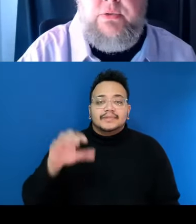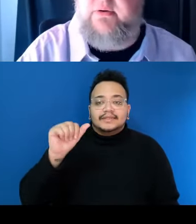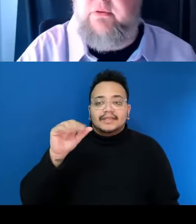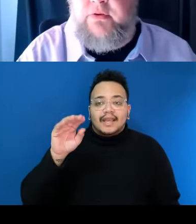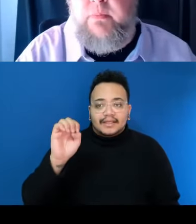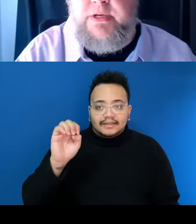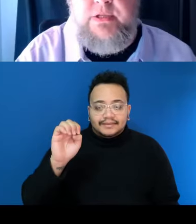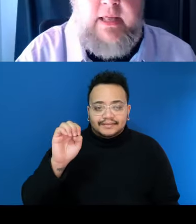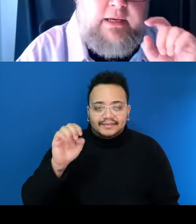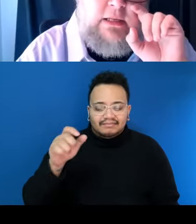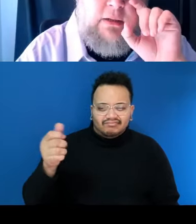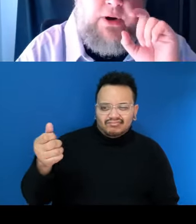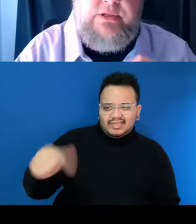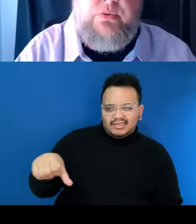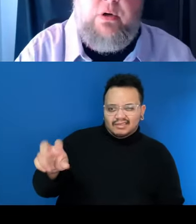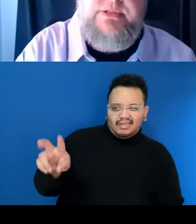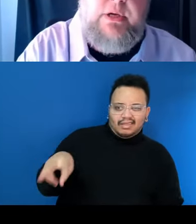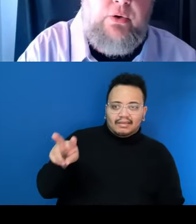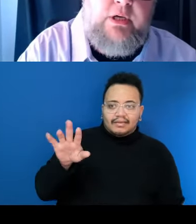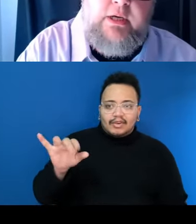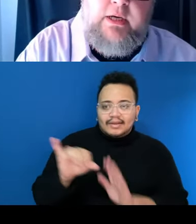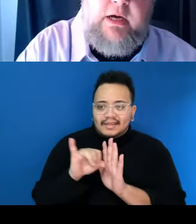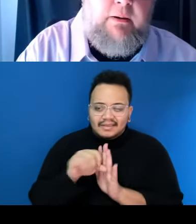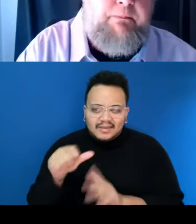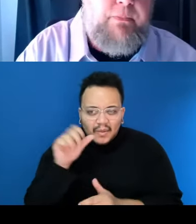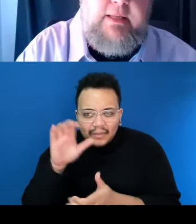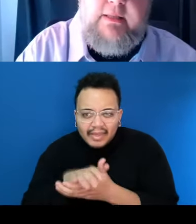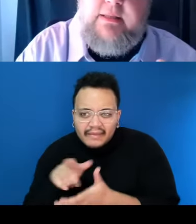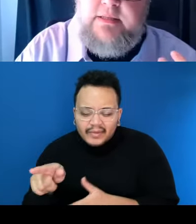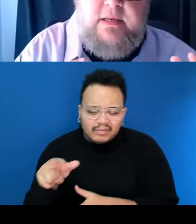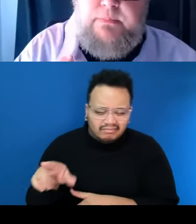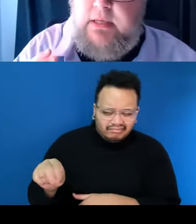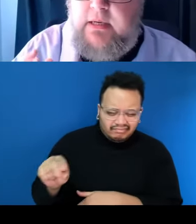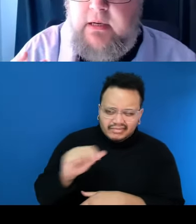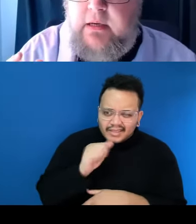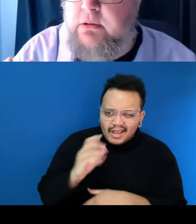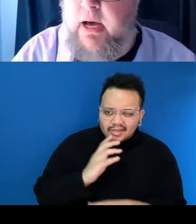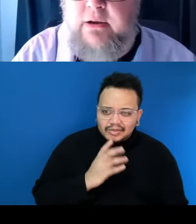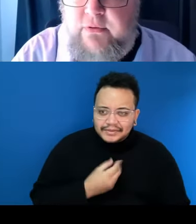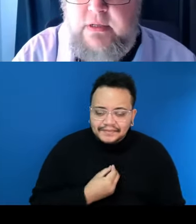So, several of you have mentioned that in the brainstorm. So, this can be a lot of,